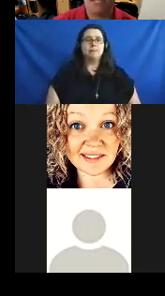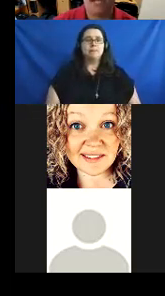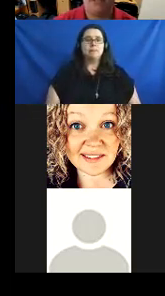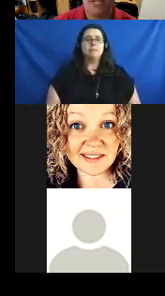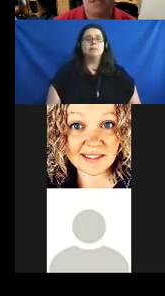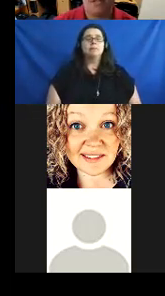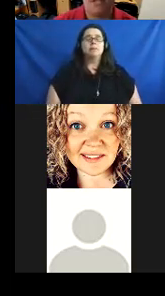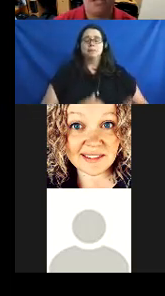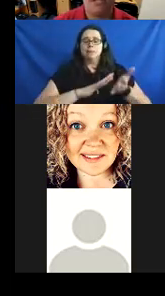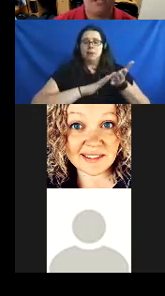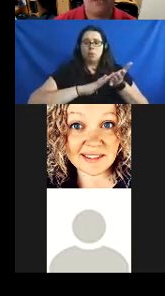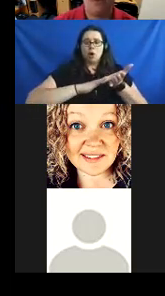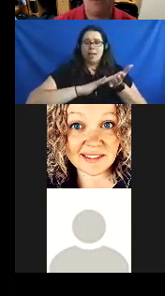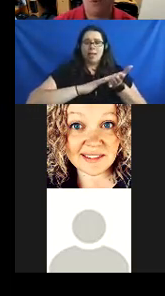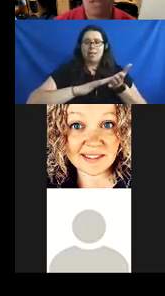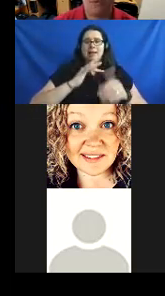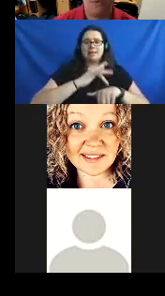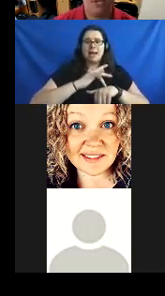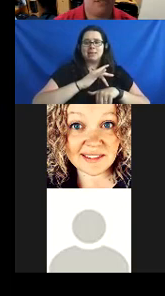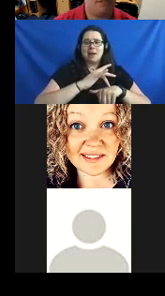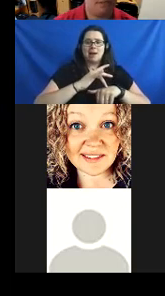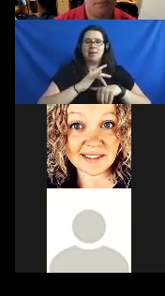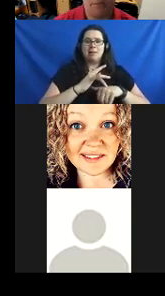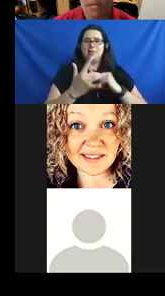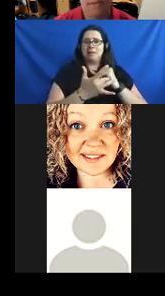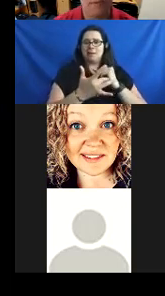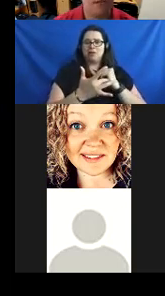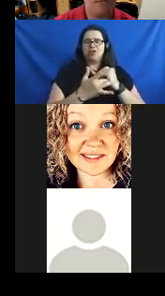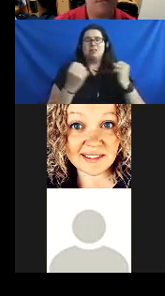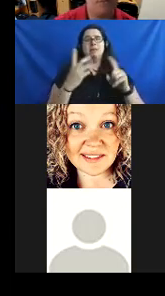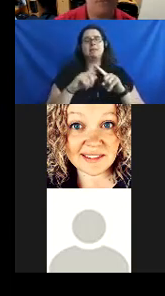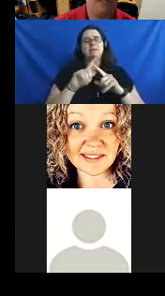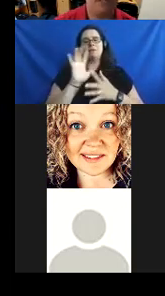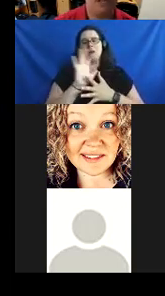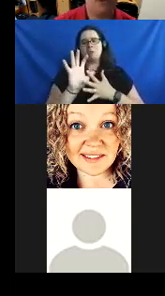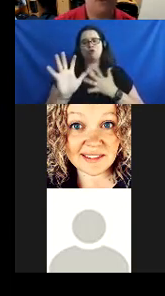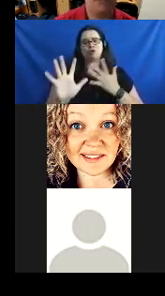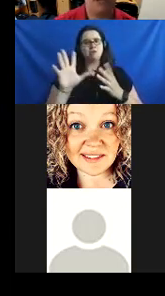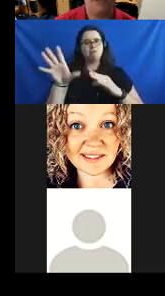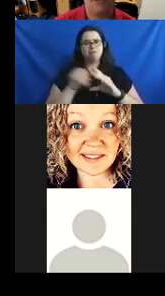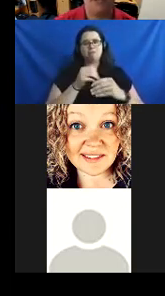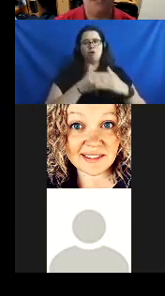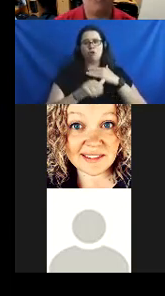BRAILLE AND TACTILE TECHNOLOGIES IS ANOTHER OVERALL CATEGORIES. THERE ARE MANY DIFFERENT OPTIONS WITHIN THIS CATEGORY.